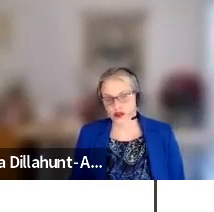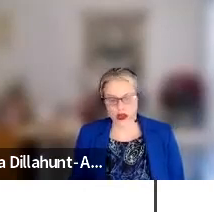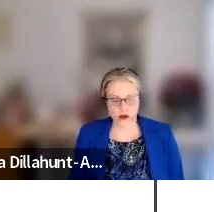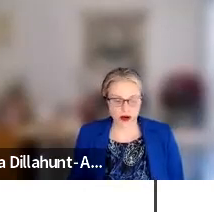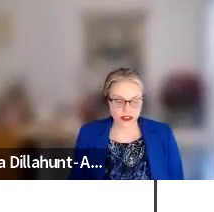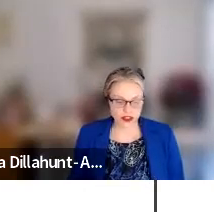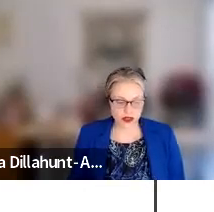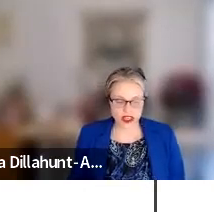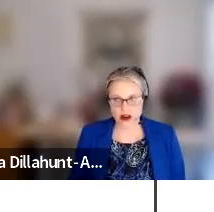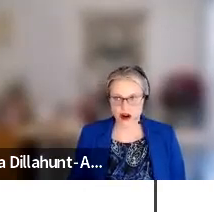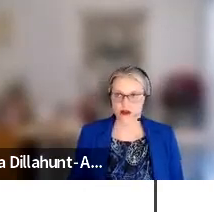When I went to a CANAR conference.